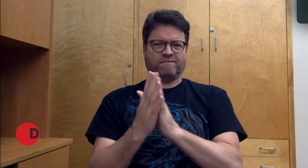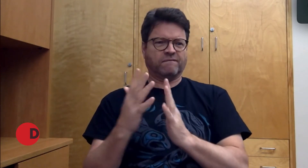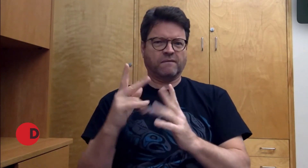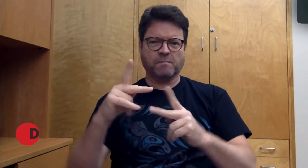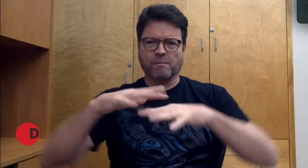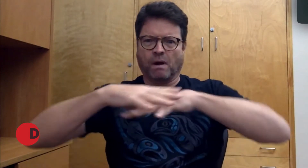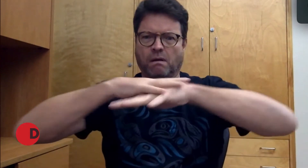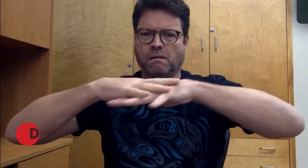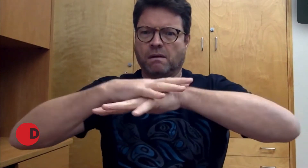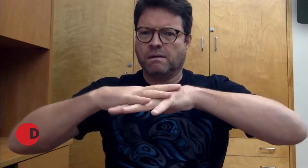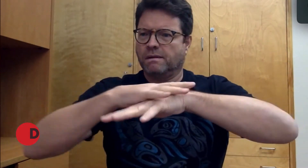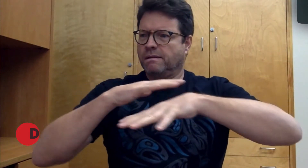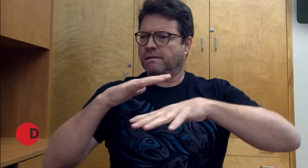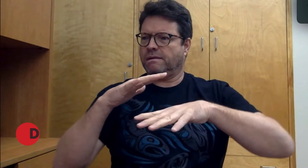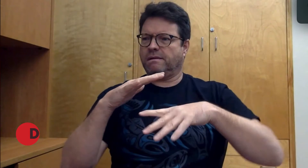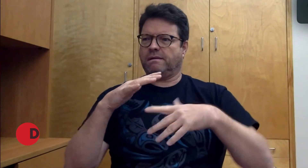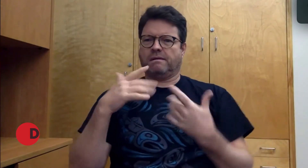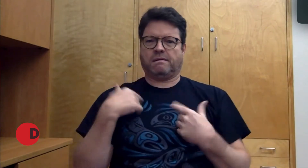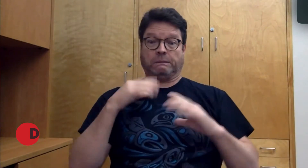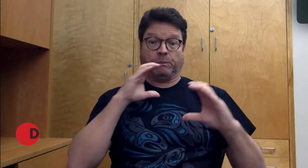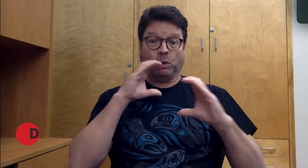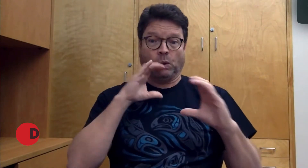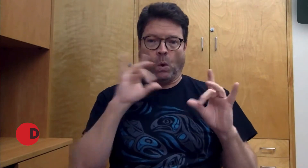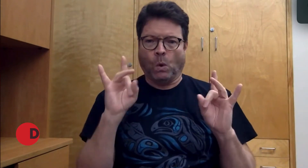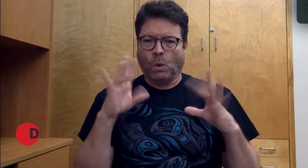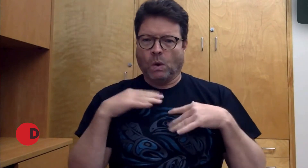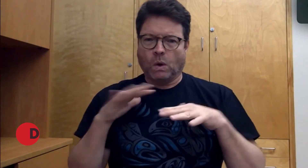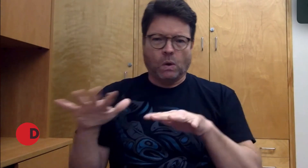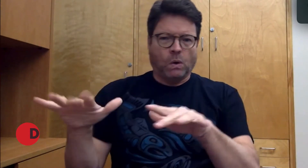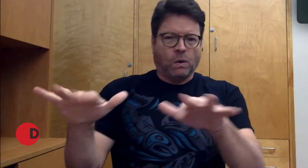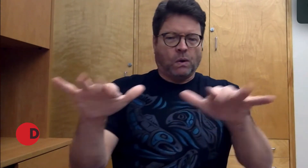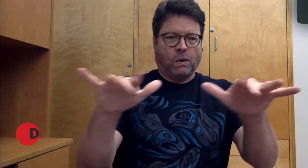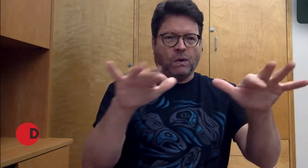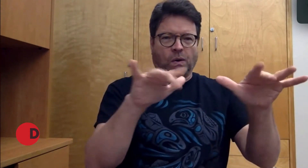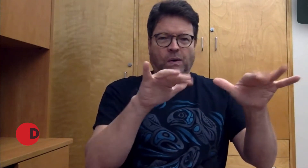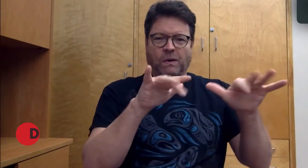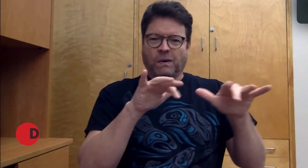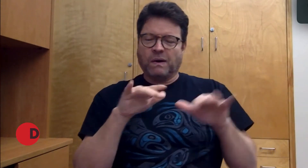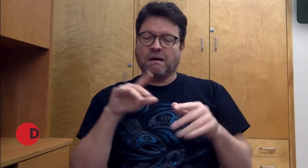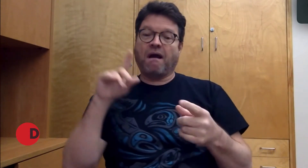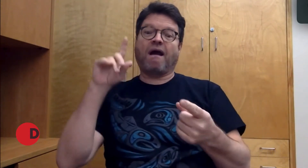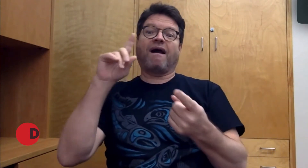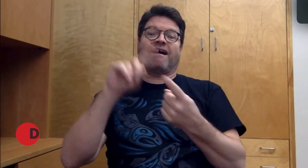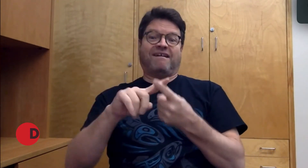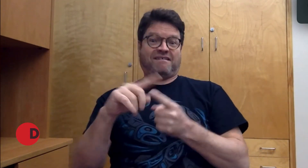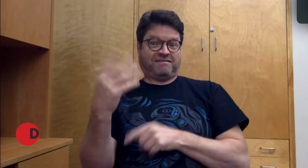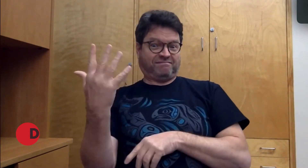There was traffic and a crowd of people. Communication was quite difficult.